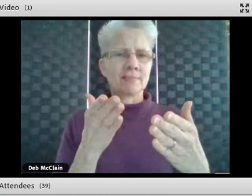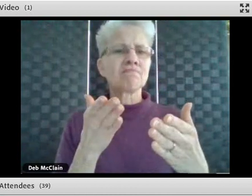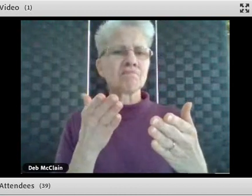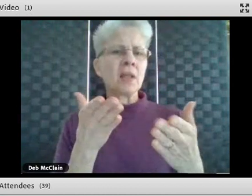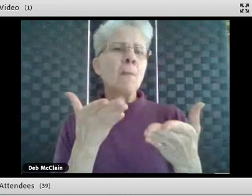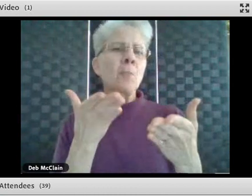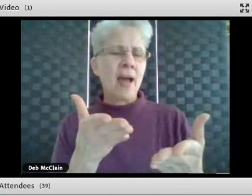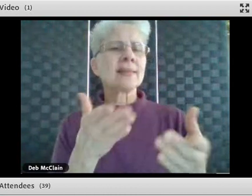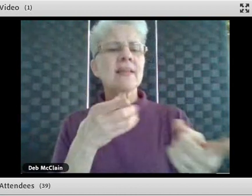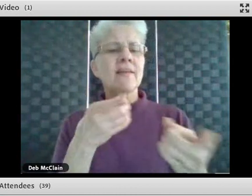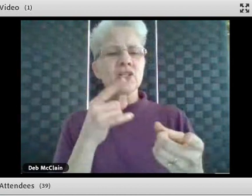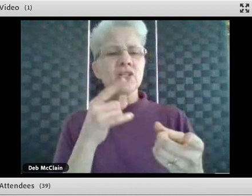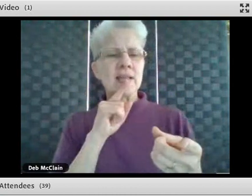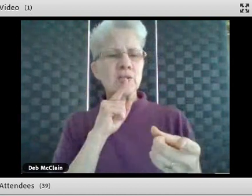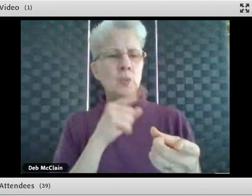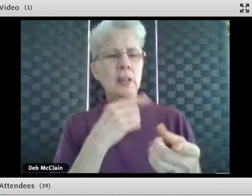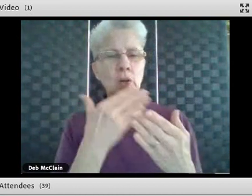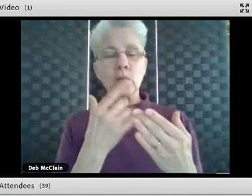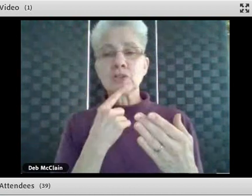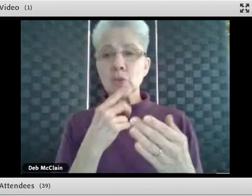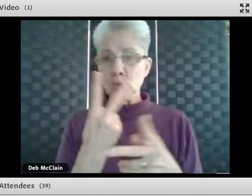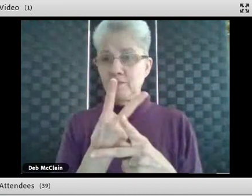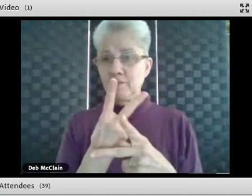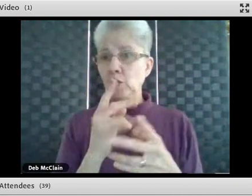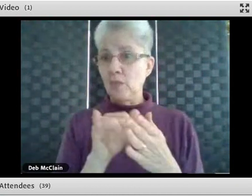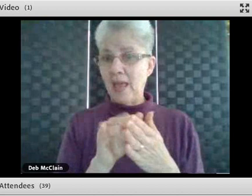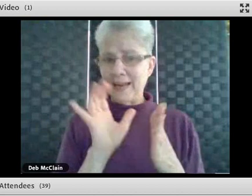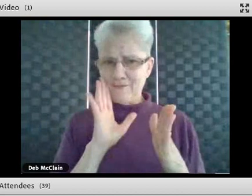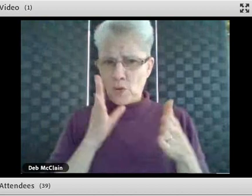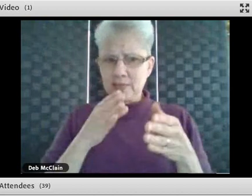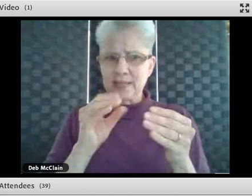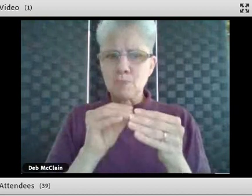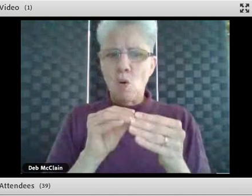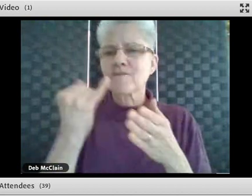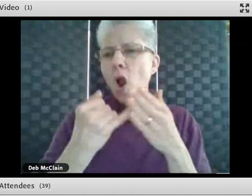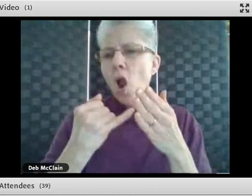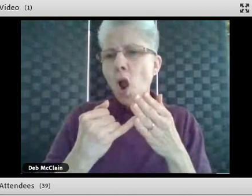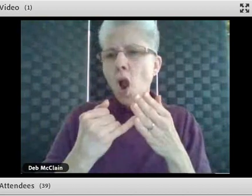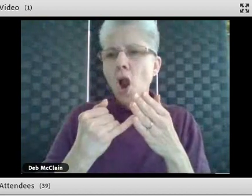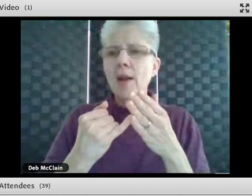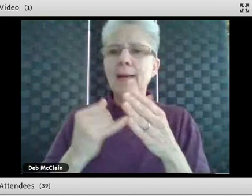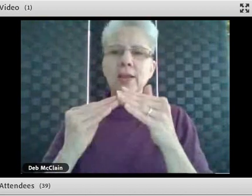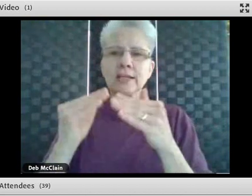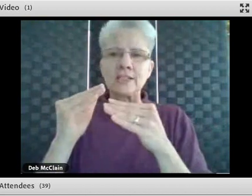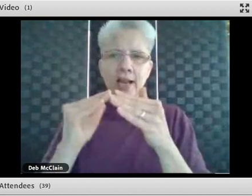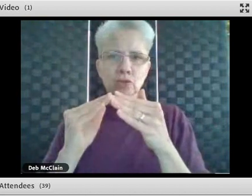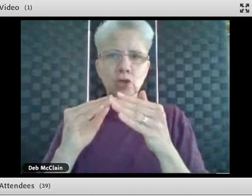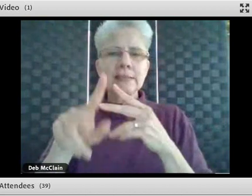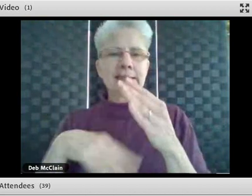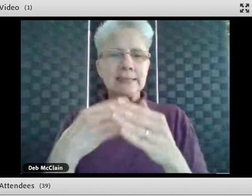That, as you can probably figure out, it's primarily for art and architecture type of resources.